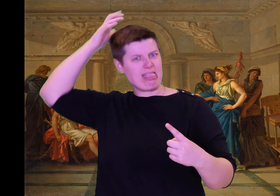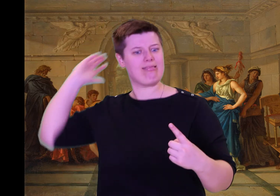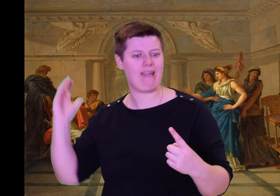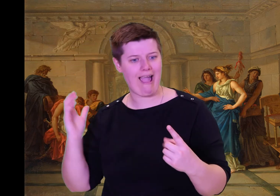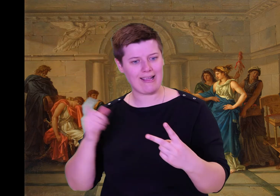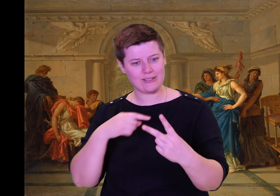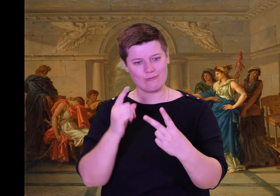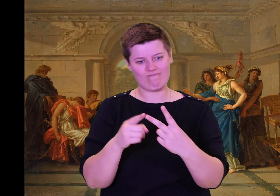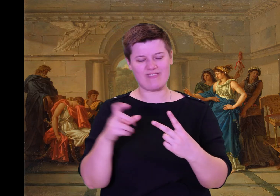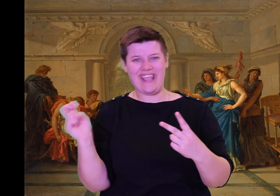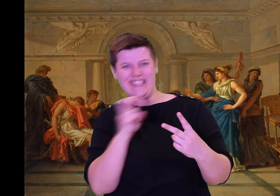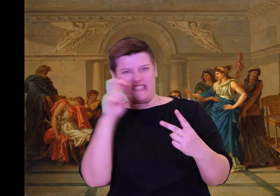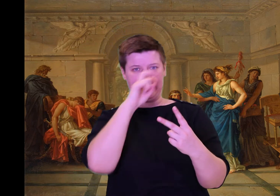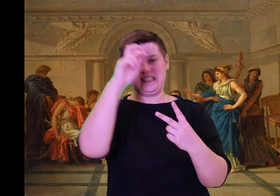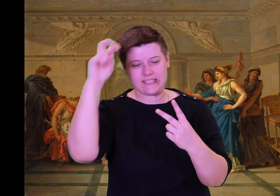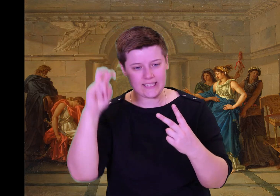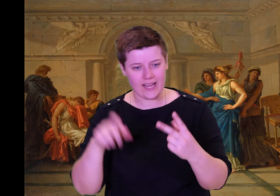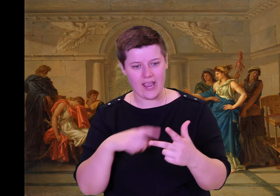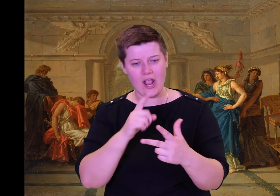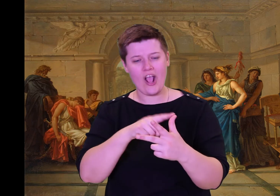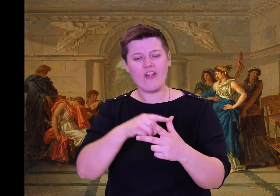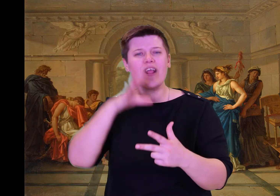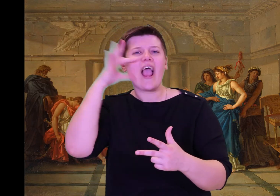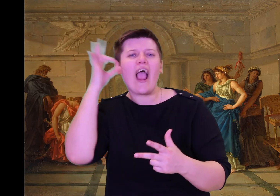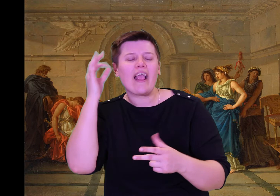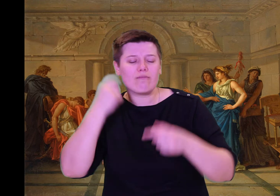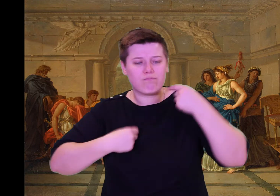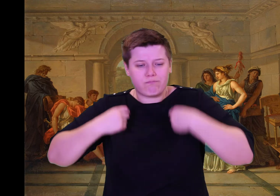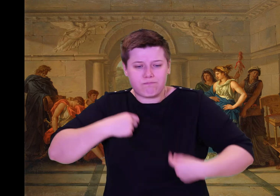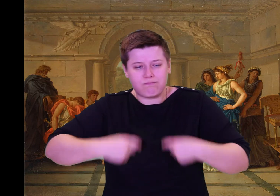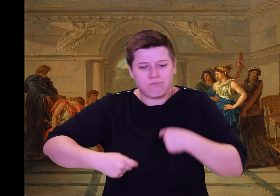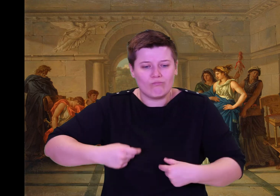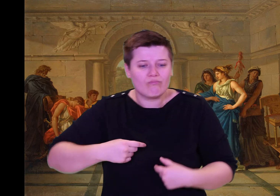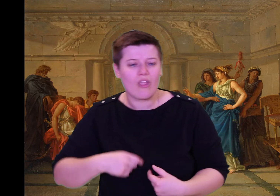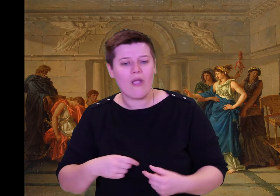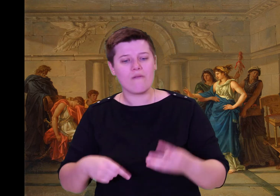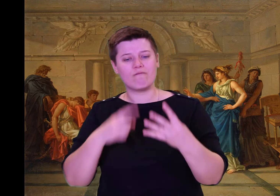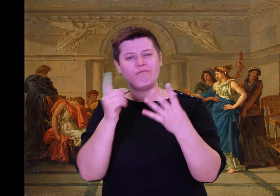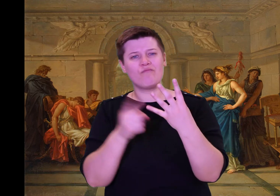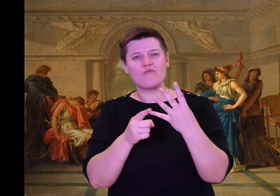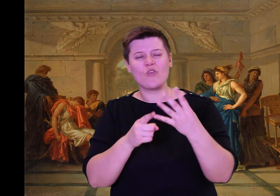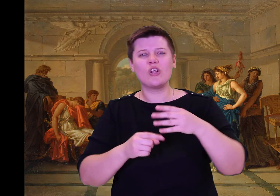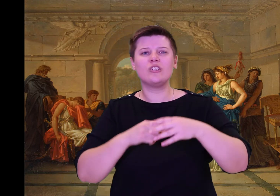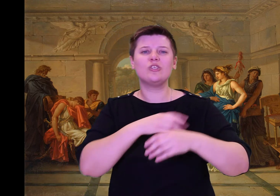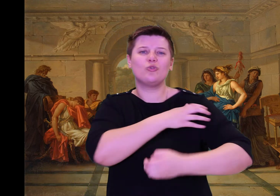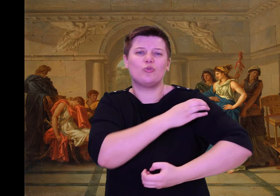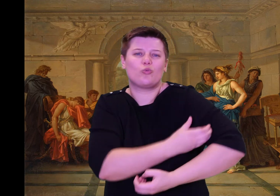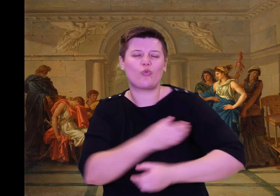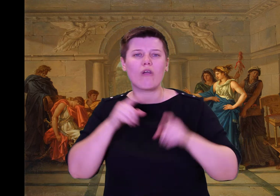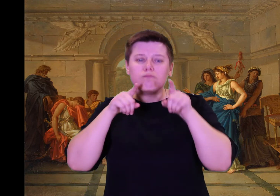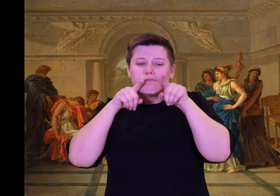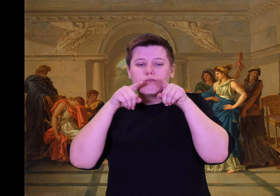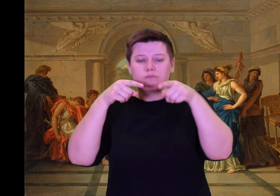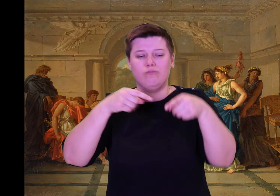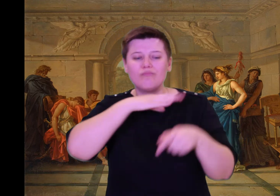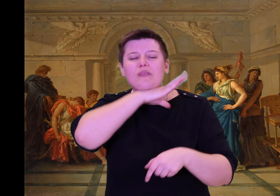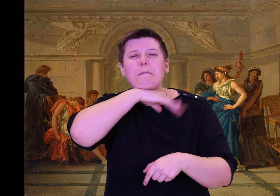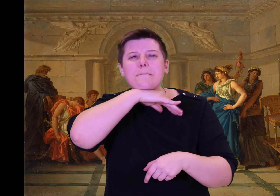At noon the god emerged above the waves. He went among his fatted seals